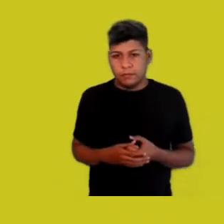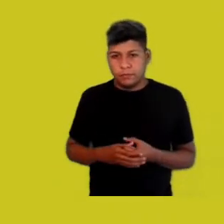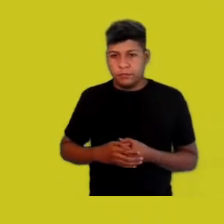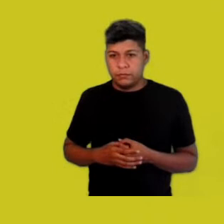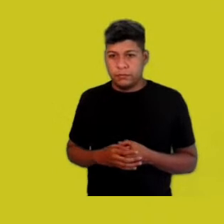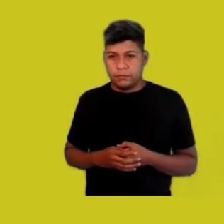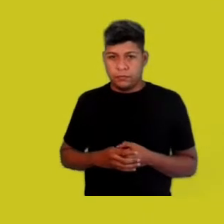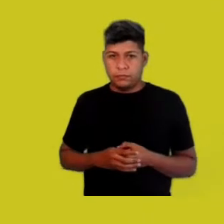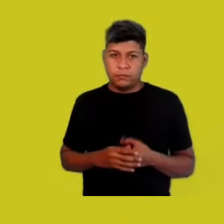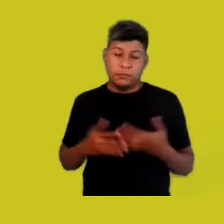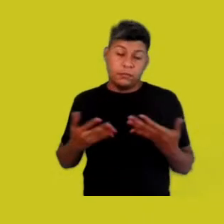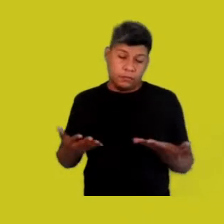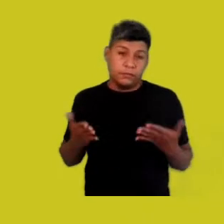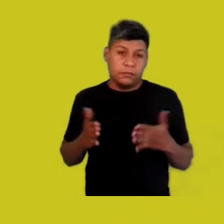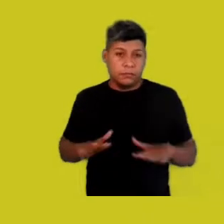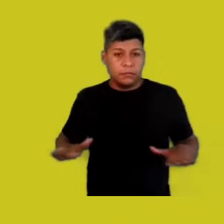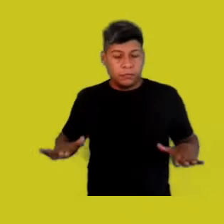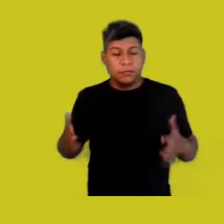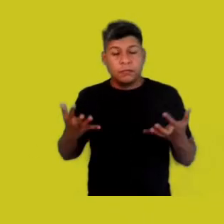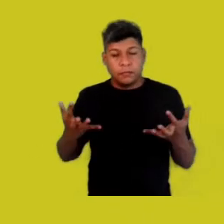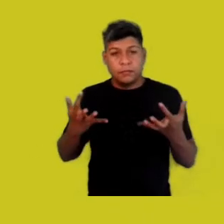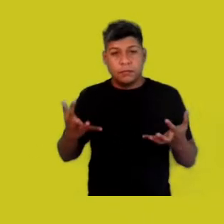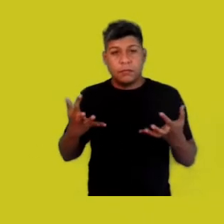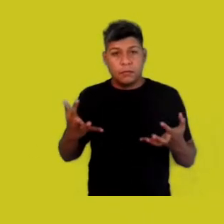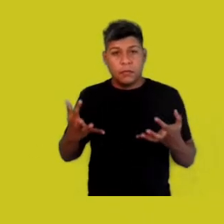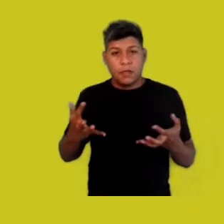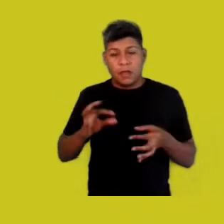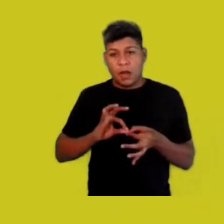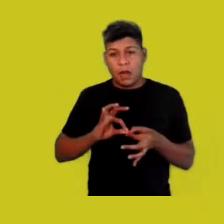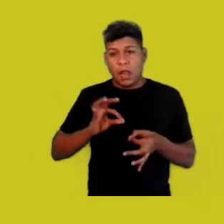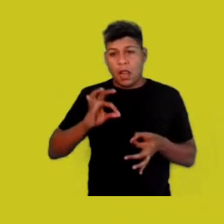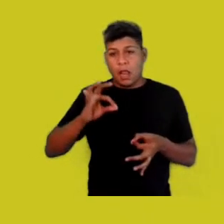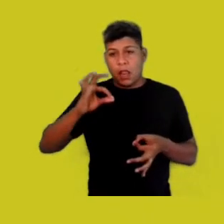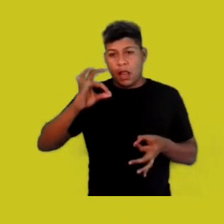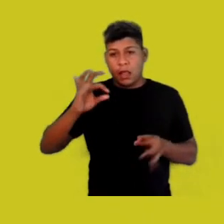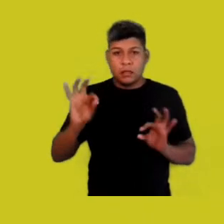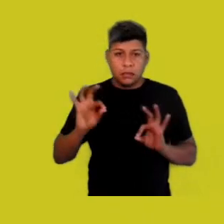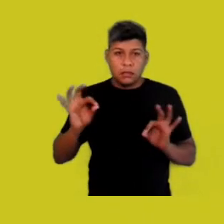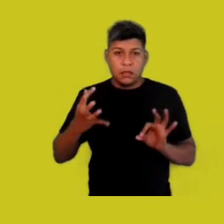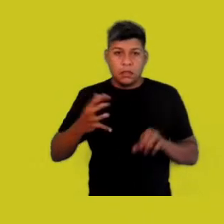So, that’s it, I don’t want to be long, so we’ll have time to talk.